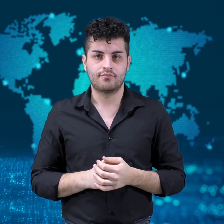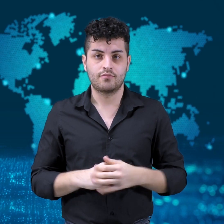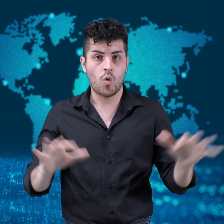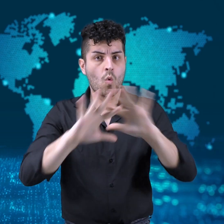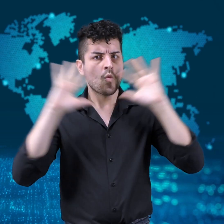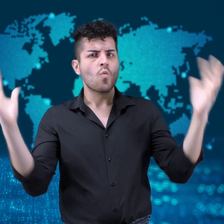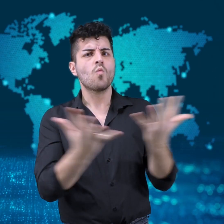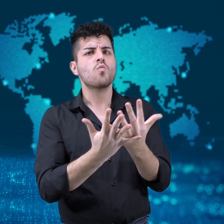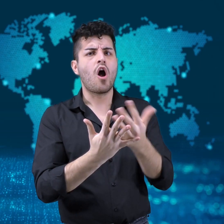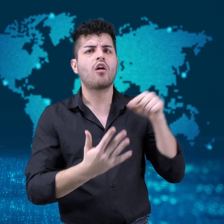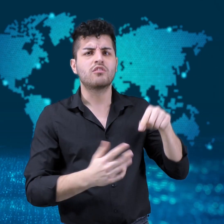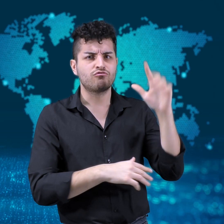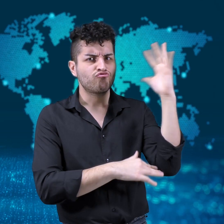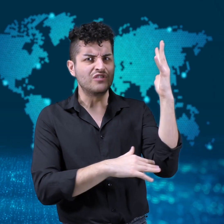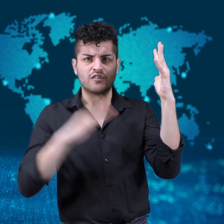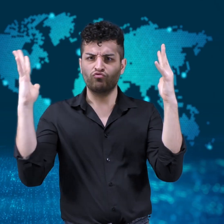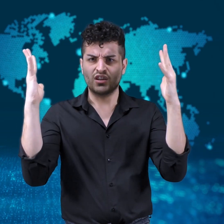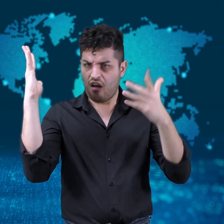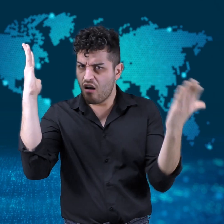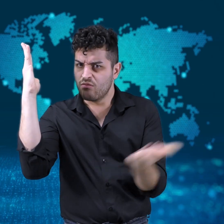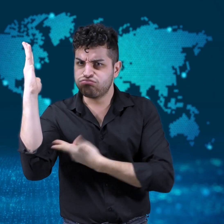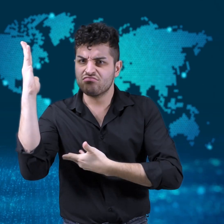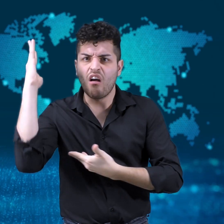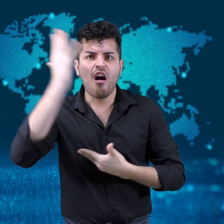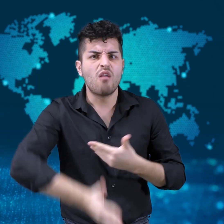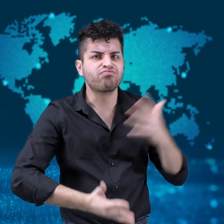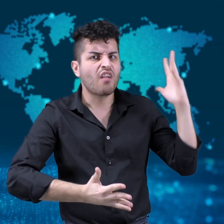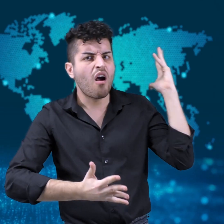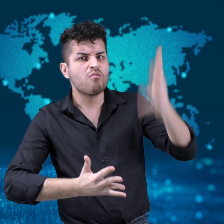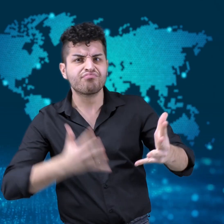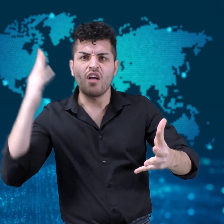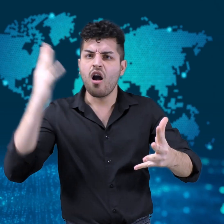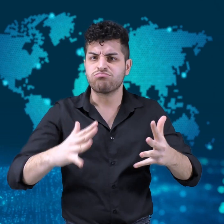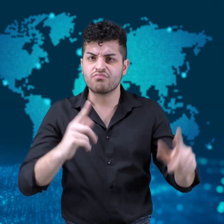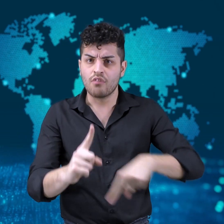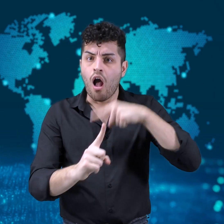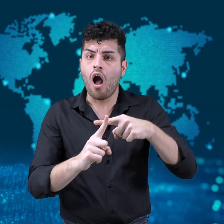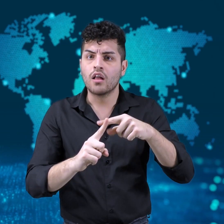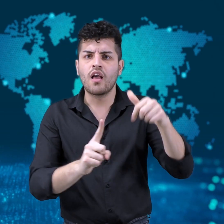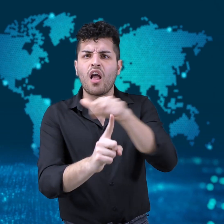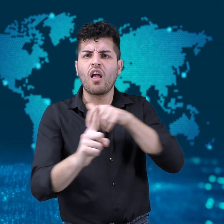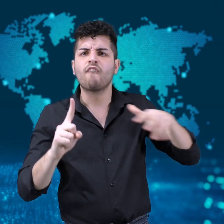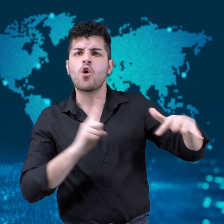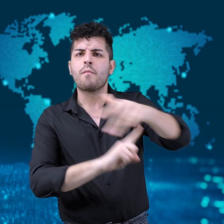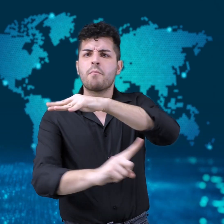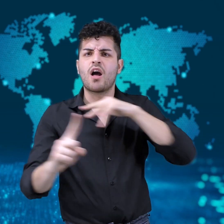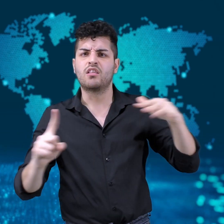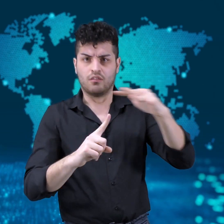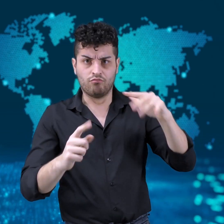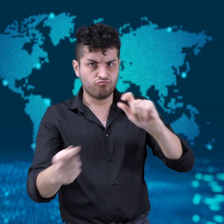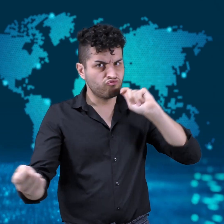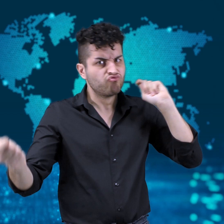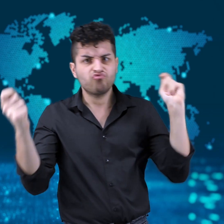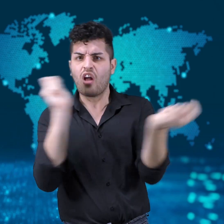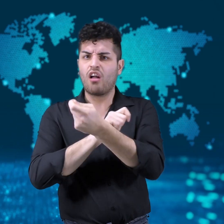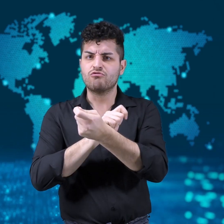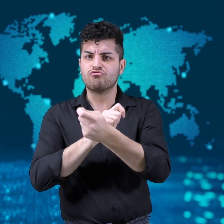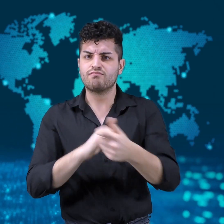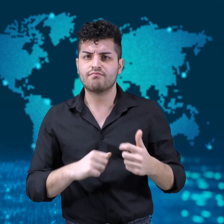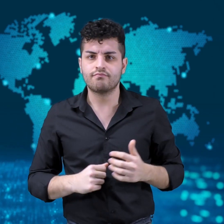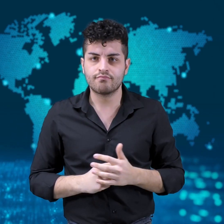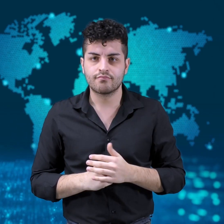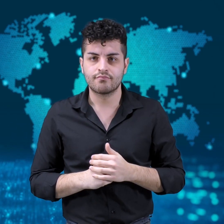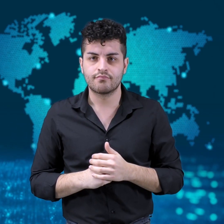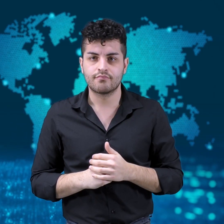Deforestation and climate change